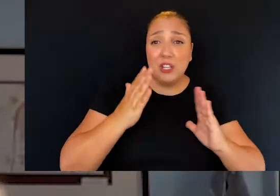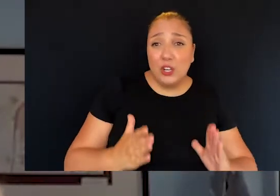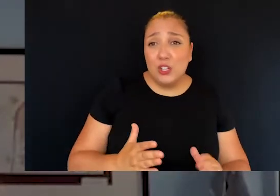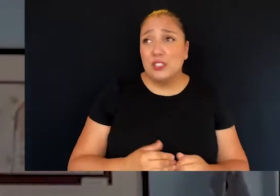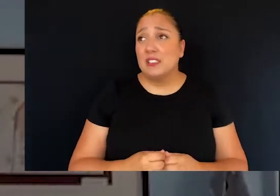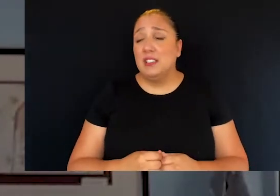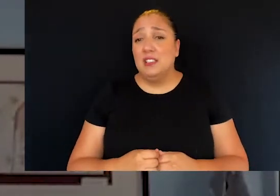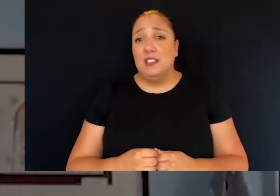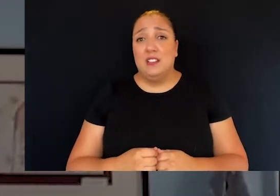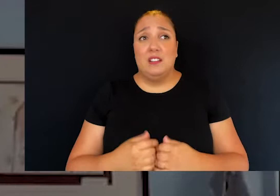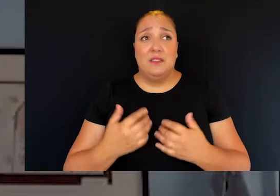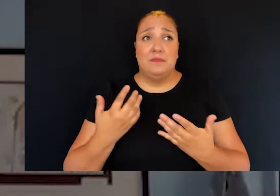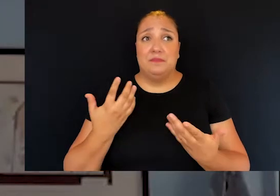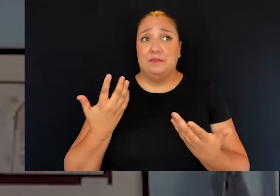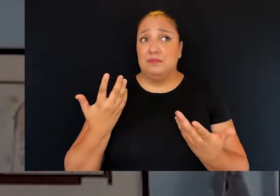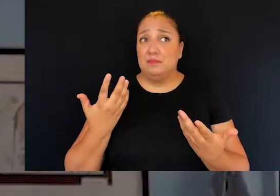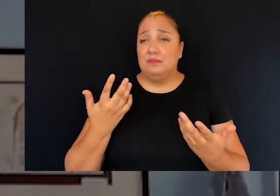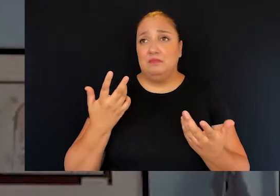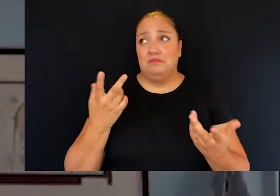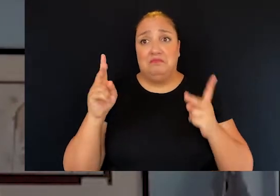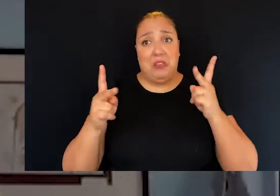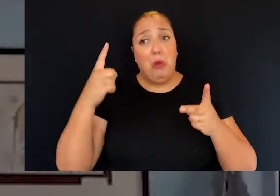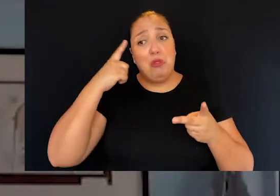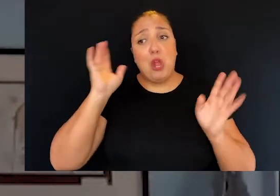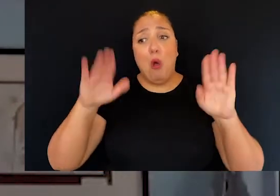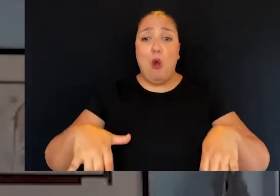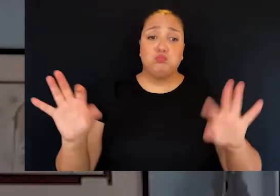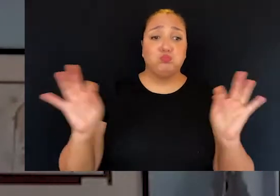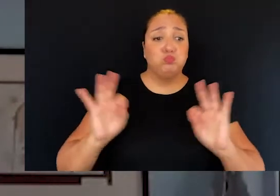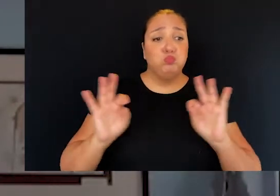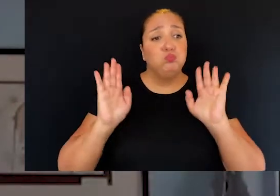and, you know, folks think that they can use it so readily.